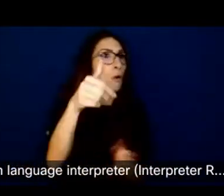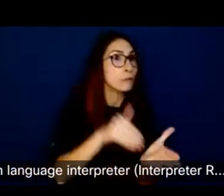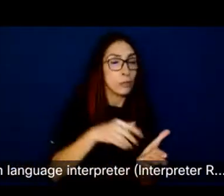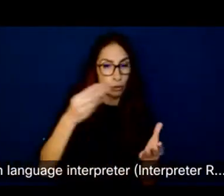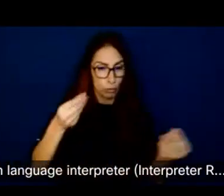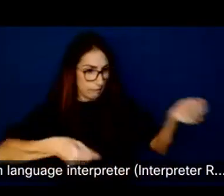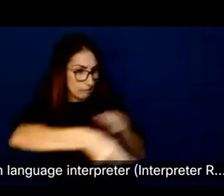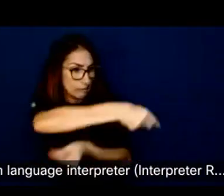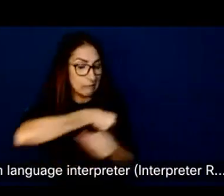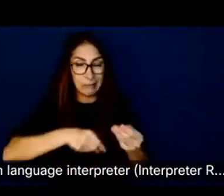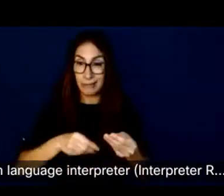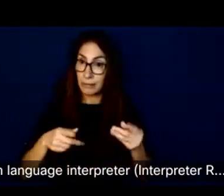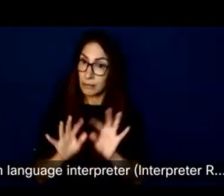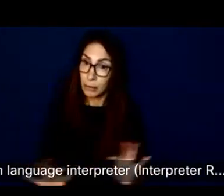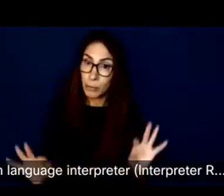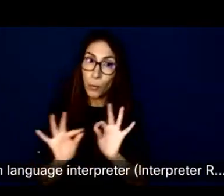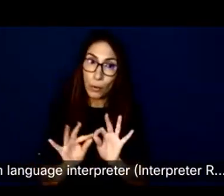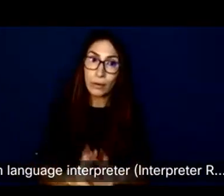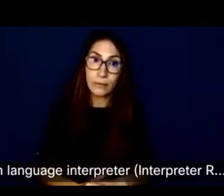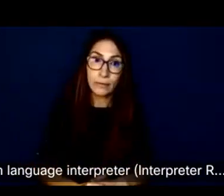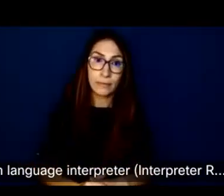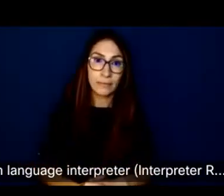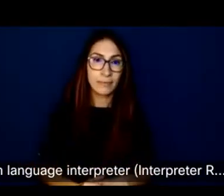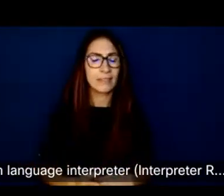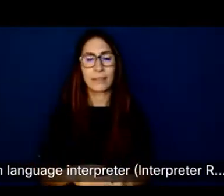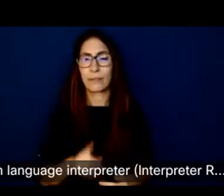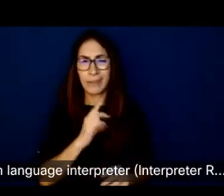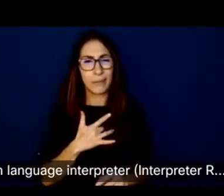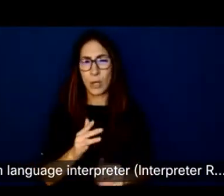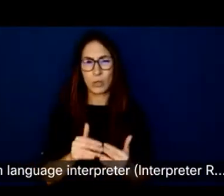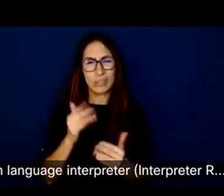to specialize things and send folks off to have someone else